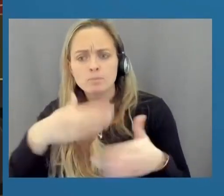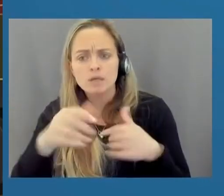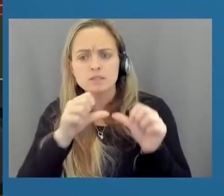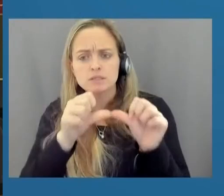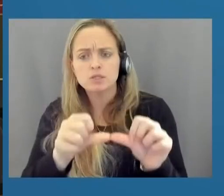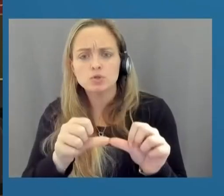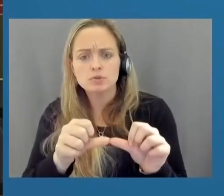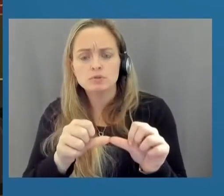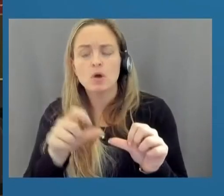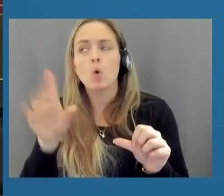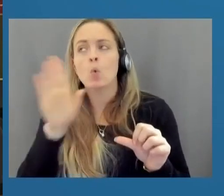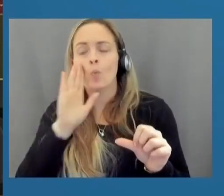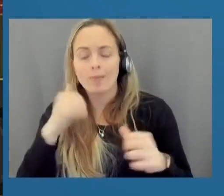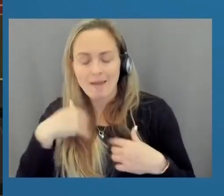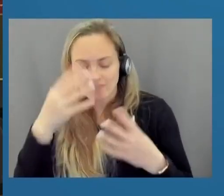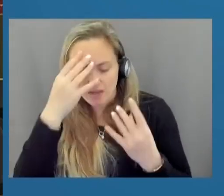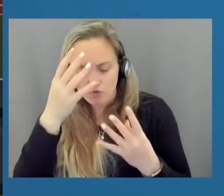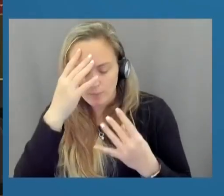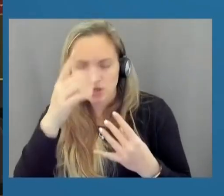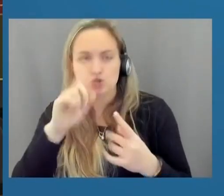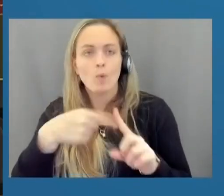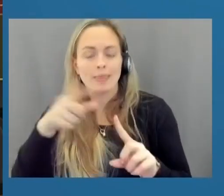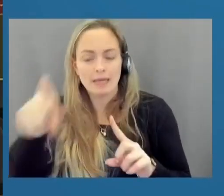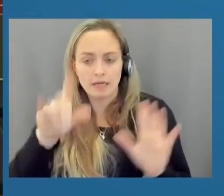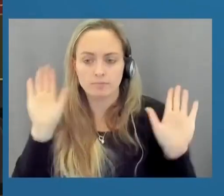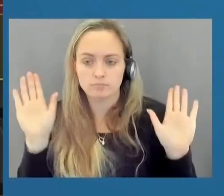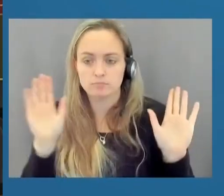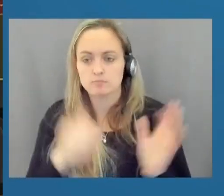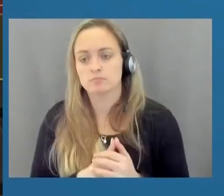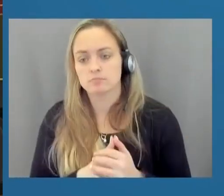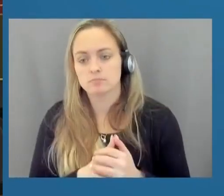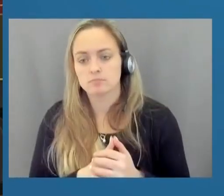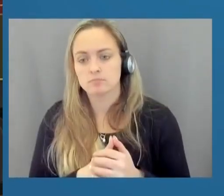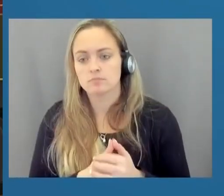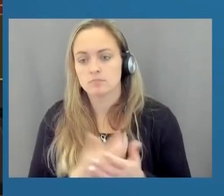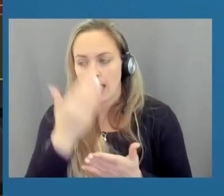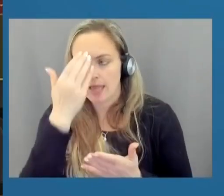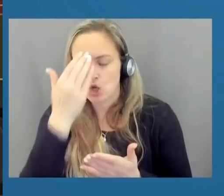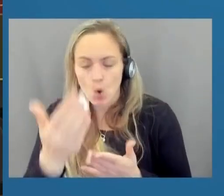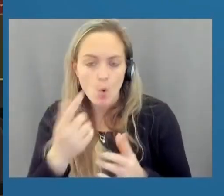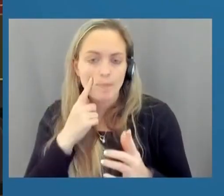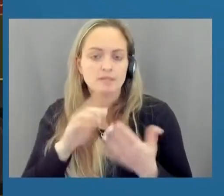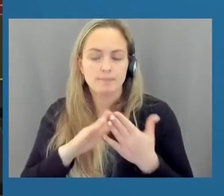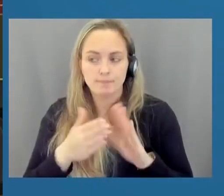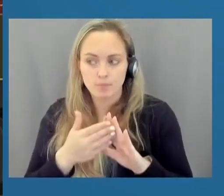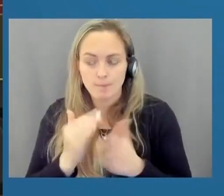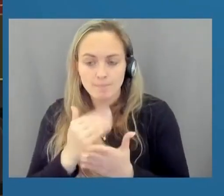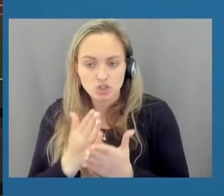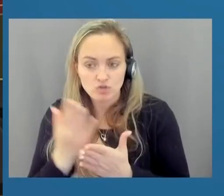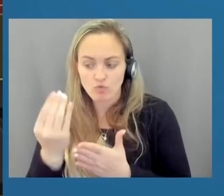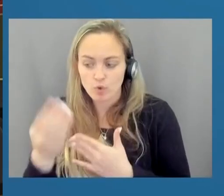they will have the information they need at the time they need it. I know this from doing municipal budgets for 14 years is that school